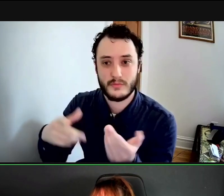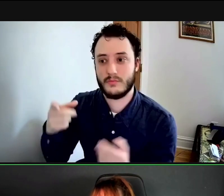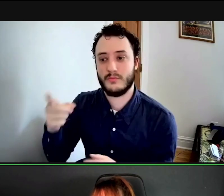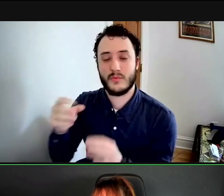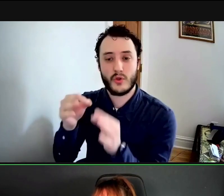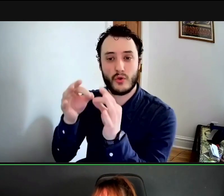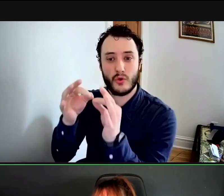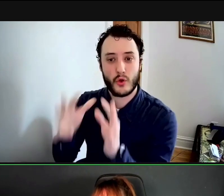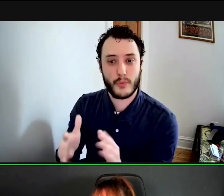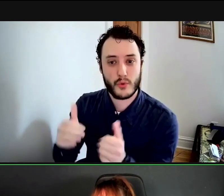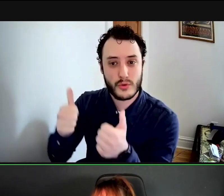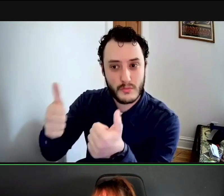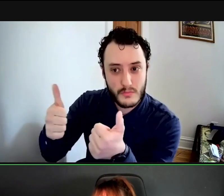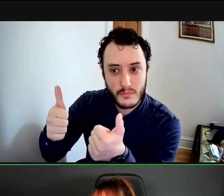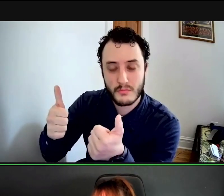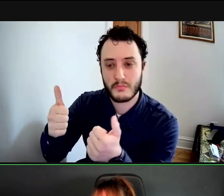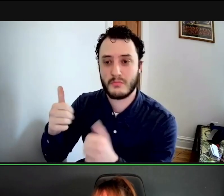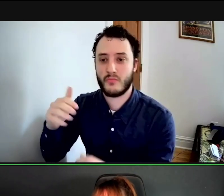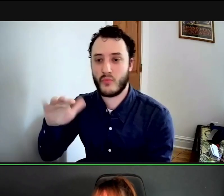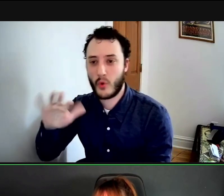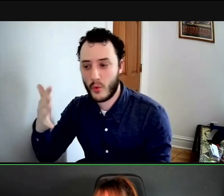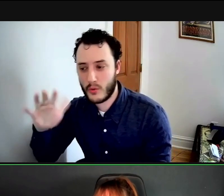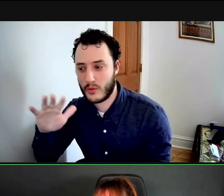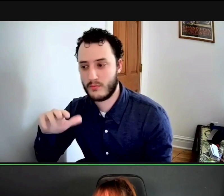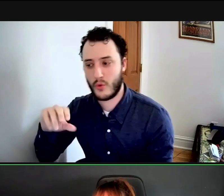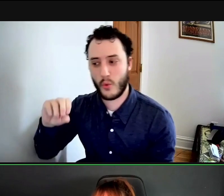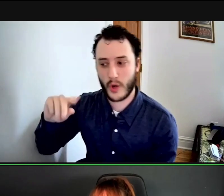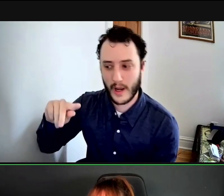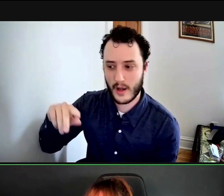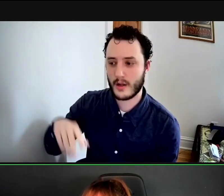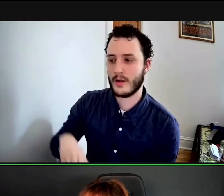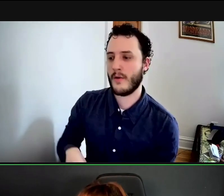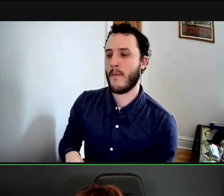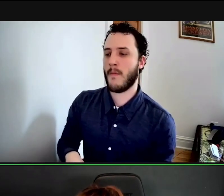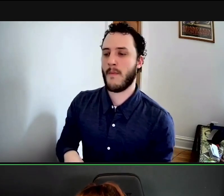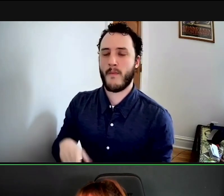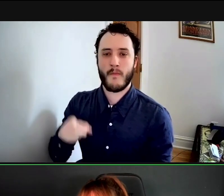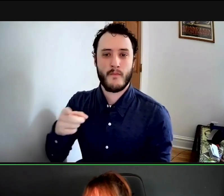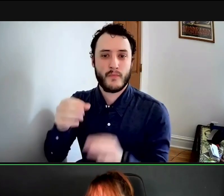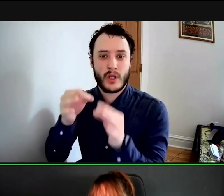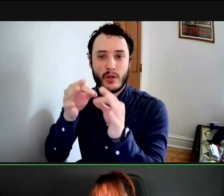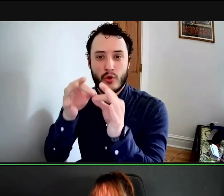You want to frequently check in with that student, check in with the interpreters, make sure